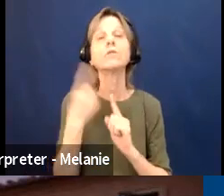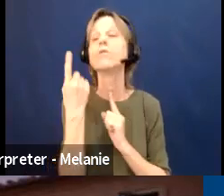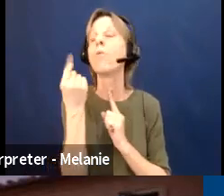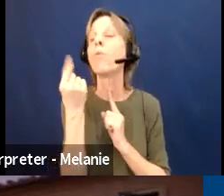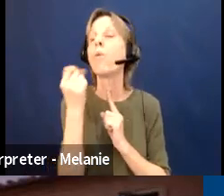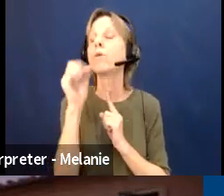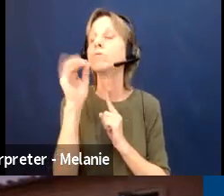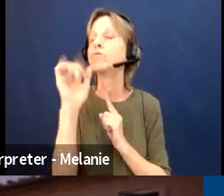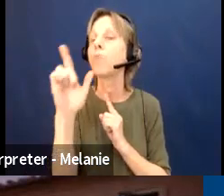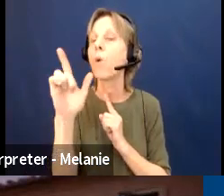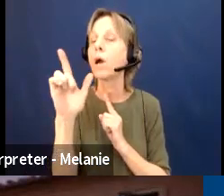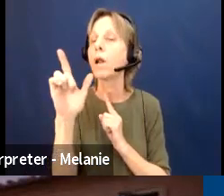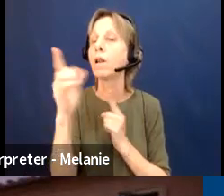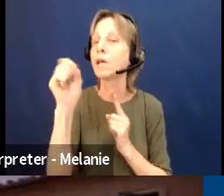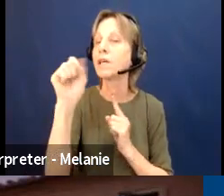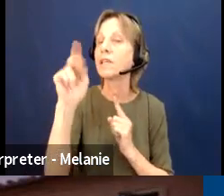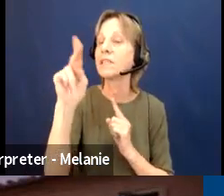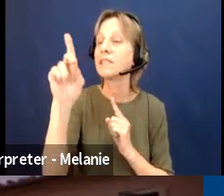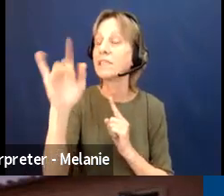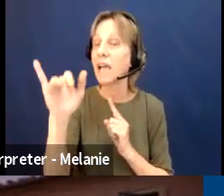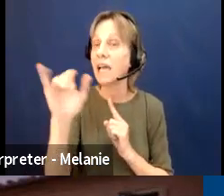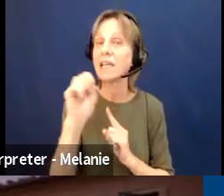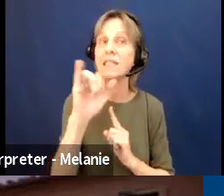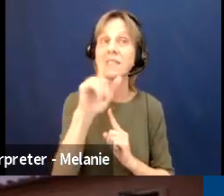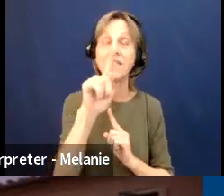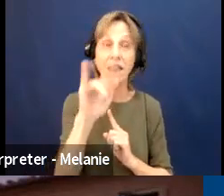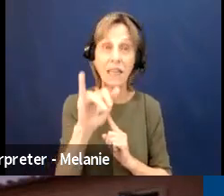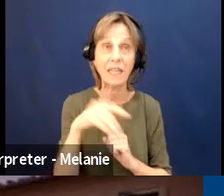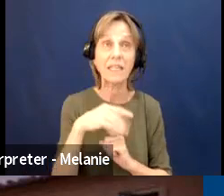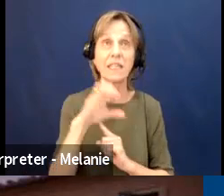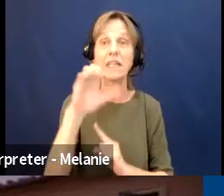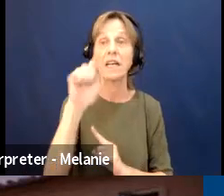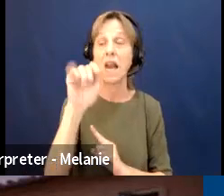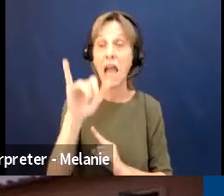do you have sandy soils silty soils clays or in some locations in the mountains you're getting